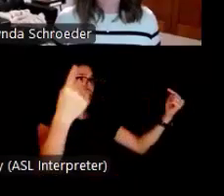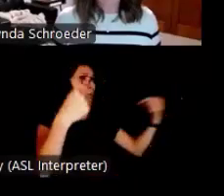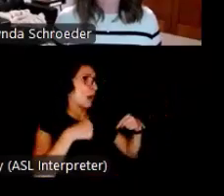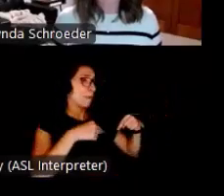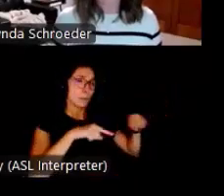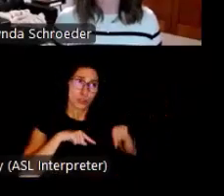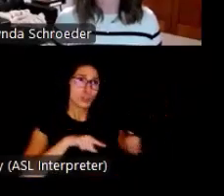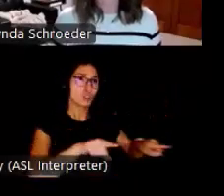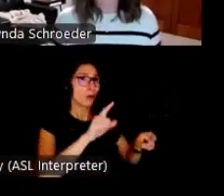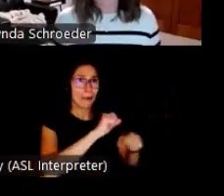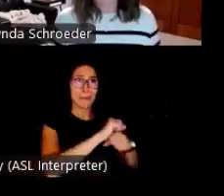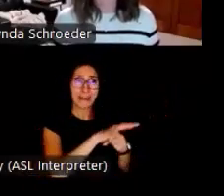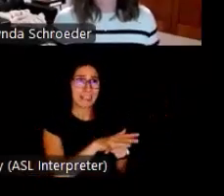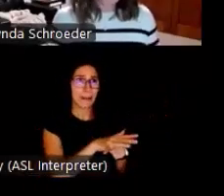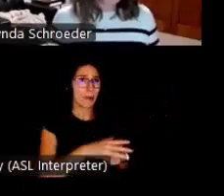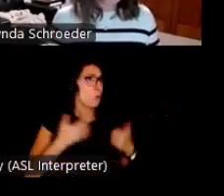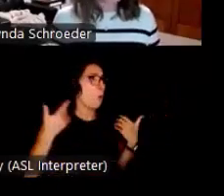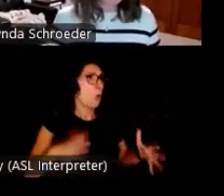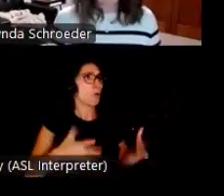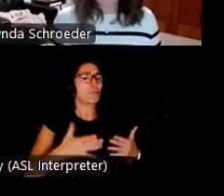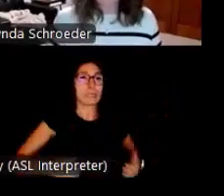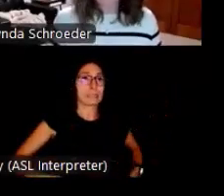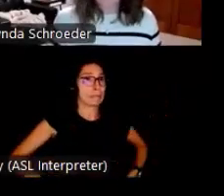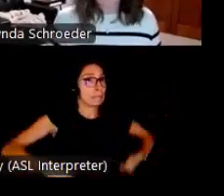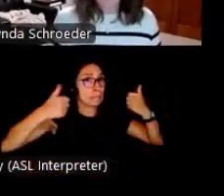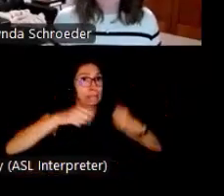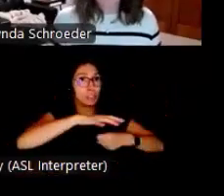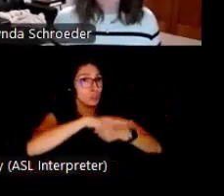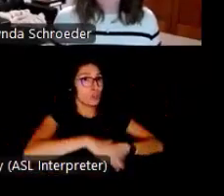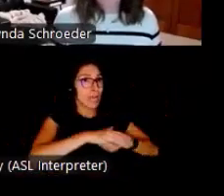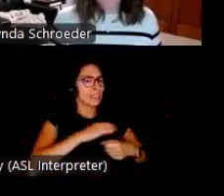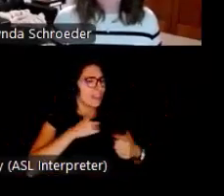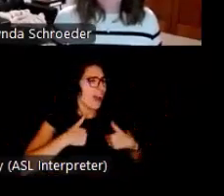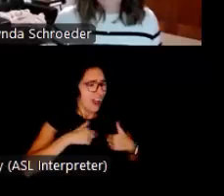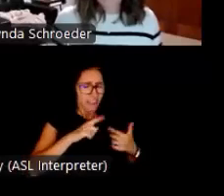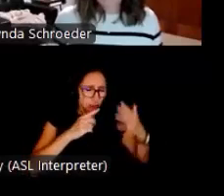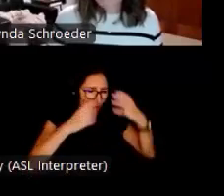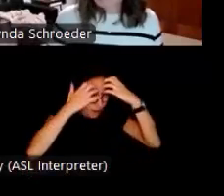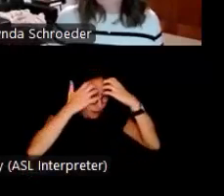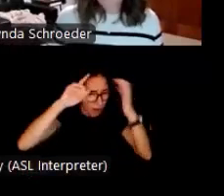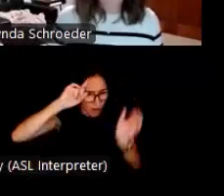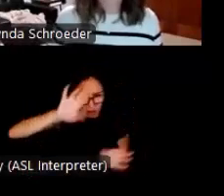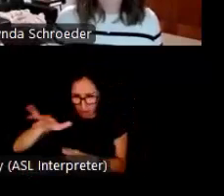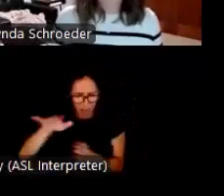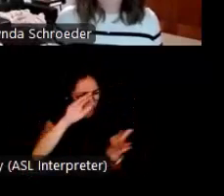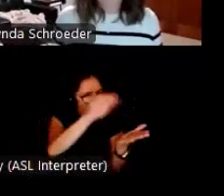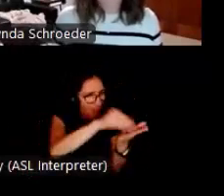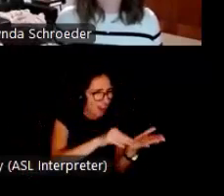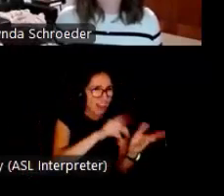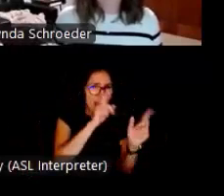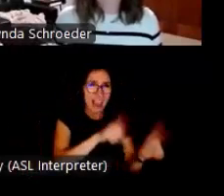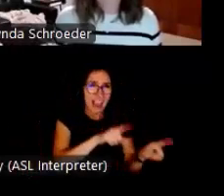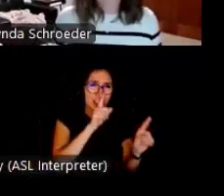during a time of high stress, and make me take a survey to then, at the end of the day, have no reciprocity.